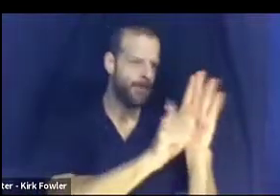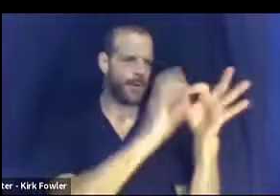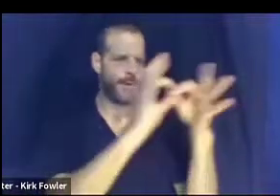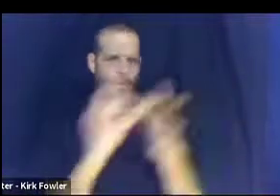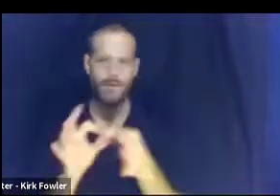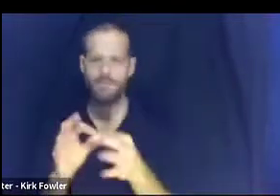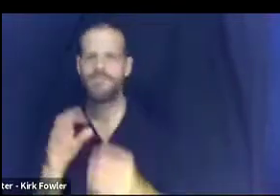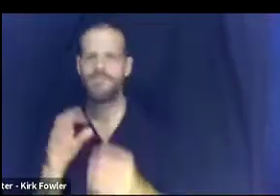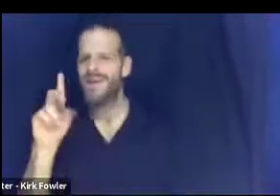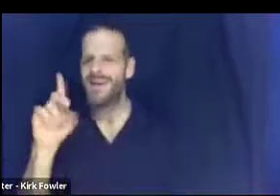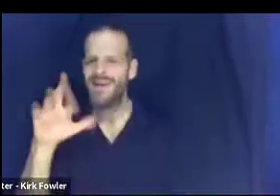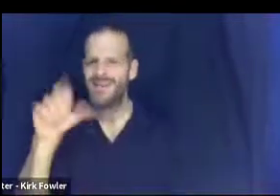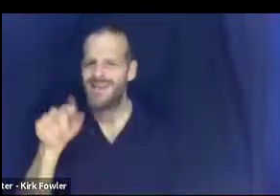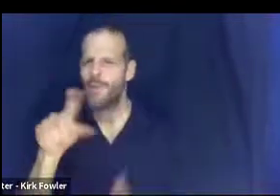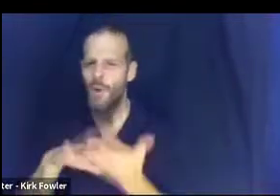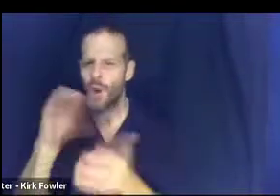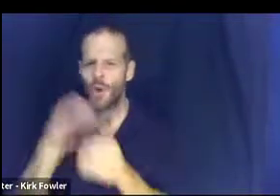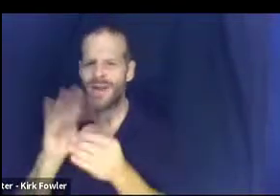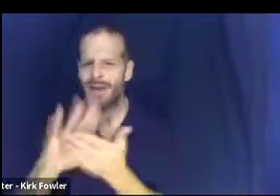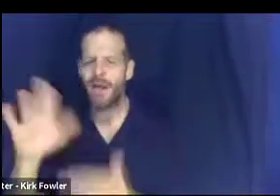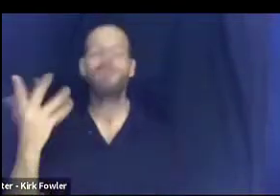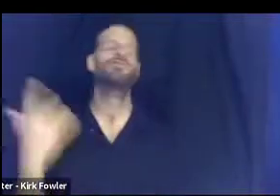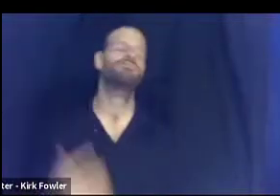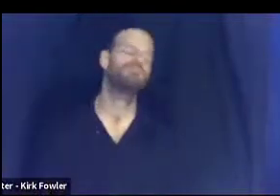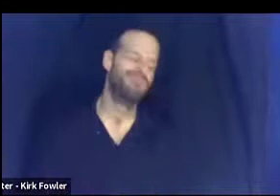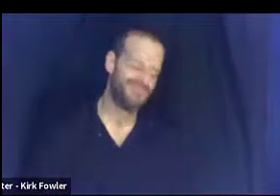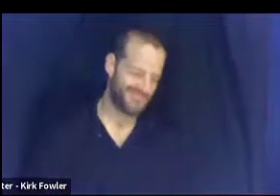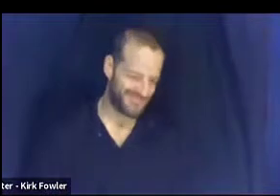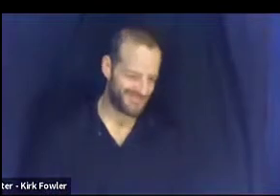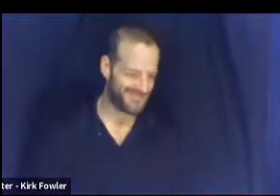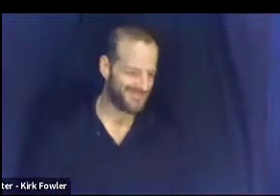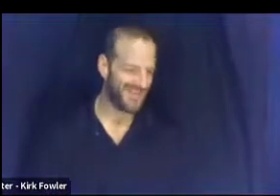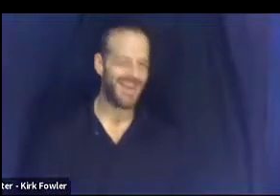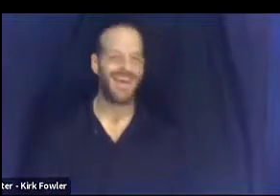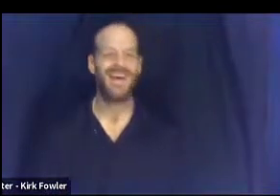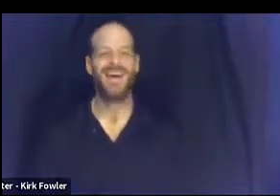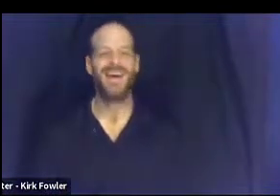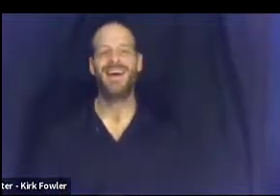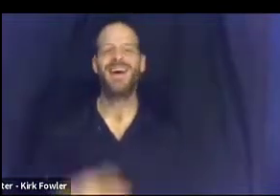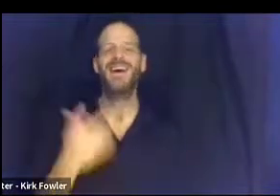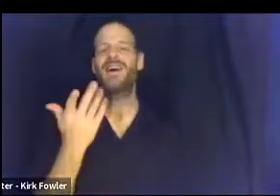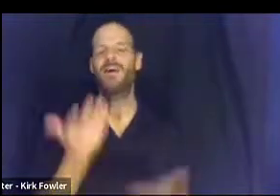Maybe this is like a great, like just a great informal piece of knowledge